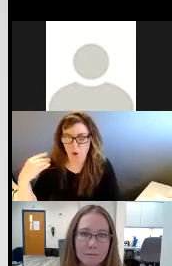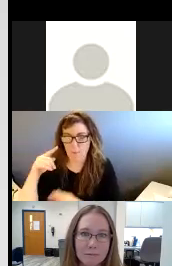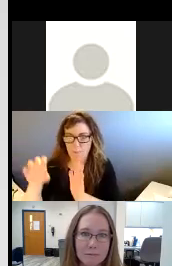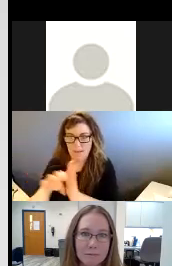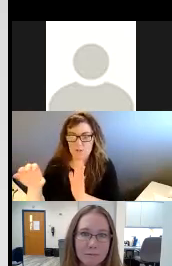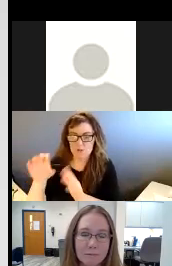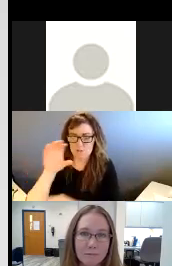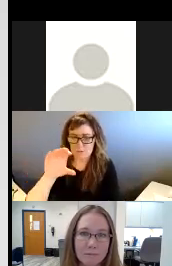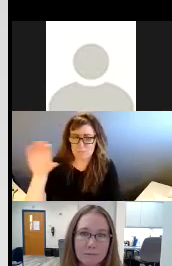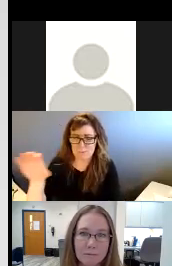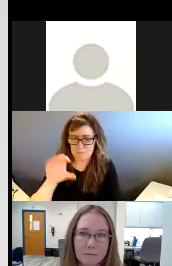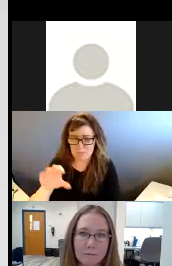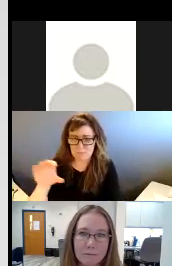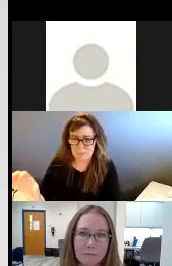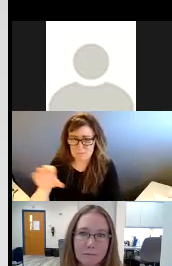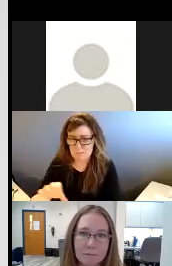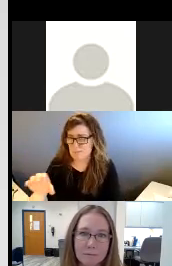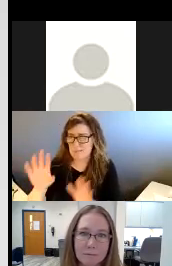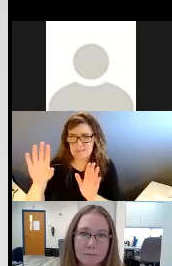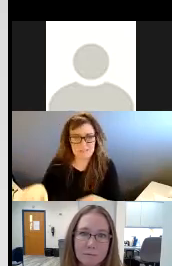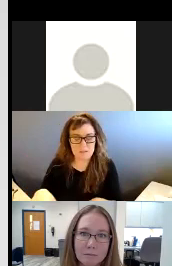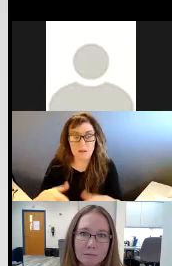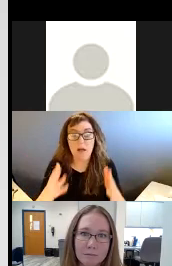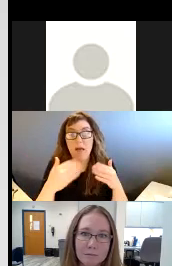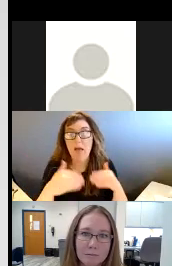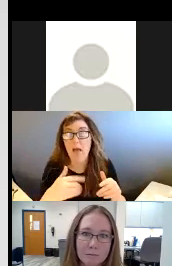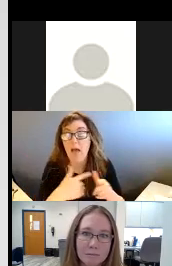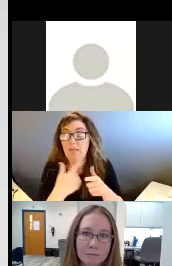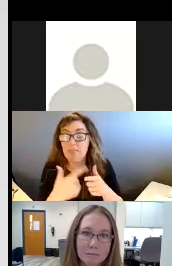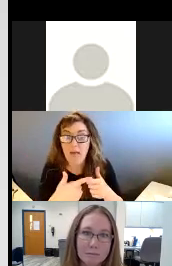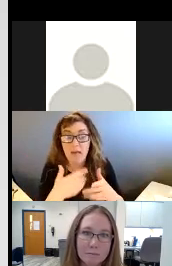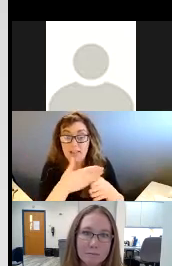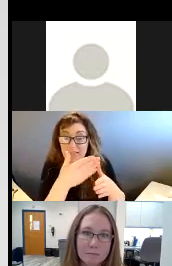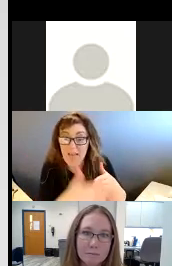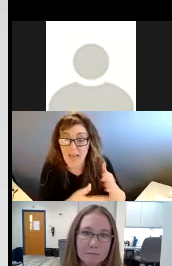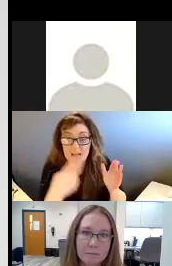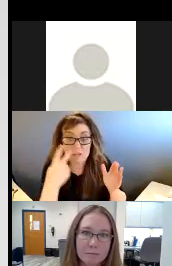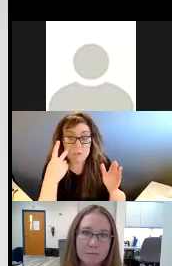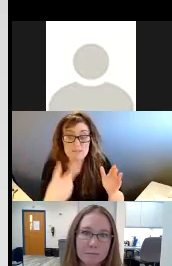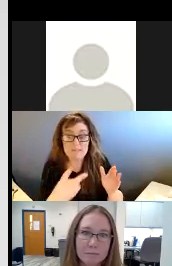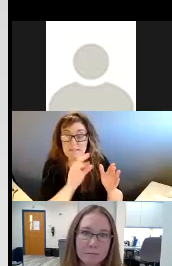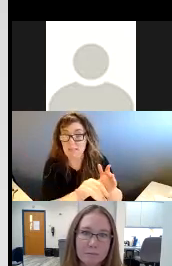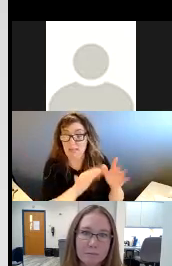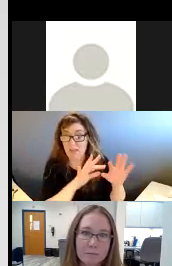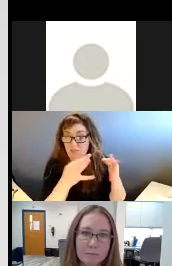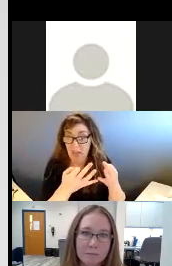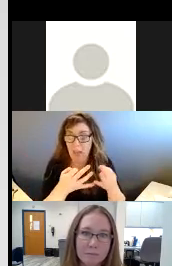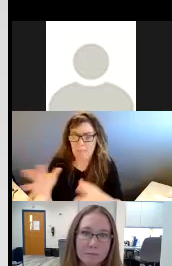FAMILIES SEND IN. AND THEN THE RESULTS SEEING HOW THAT FAMILY THEN TAKES AND INTERPRETS OUR INITIAL